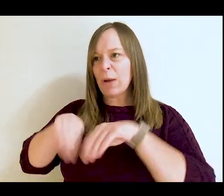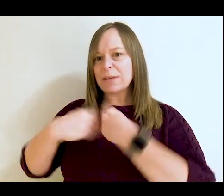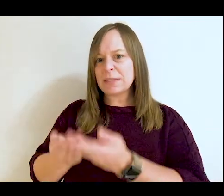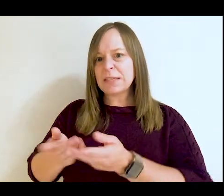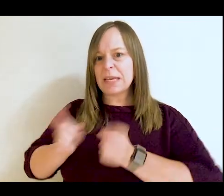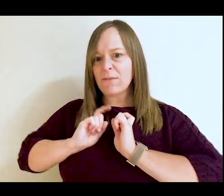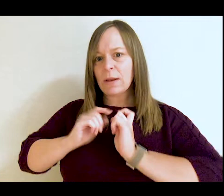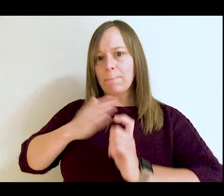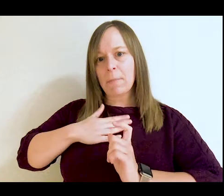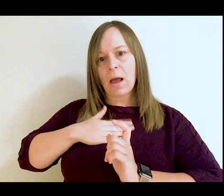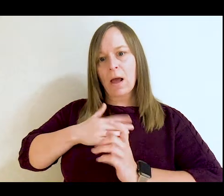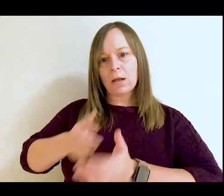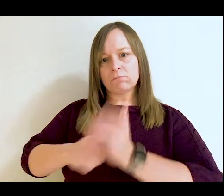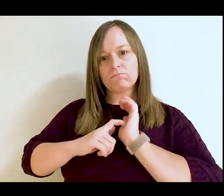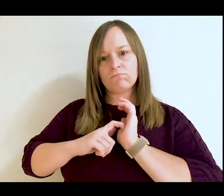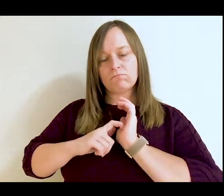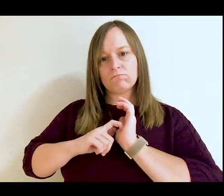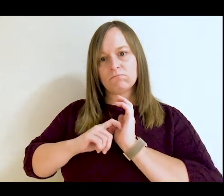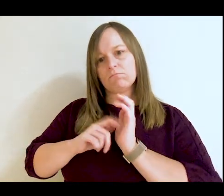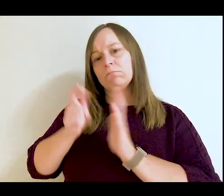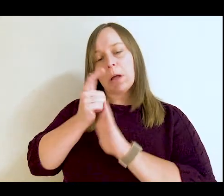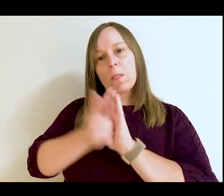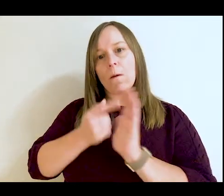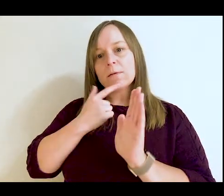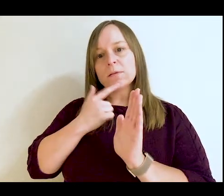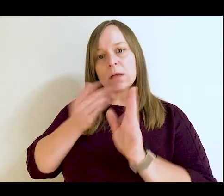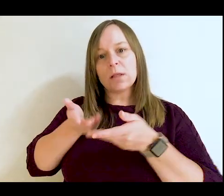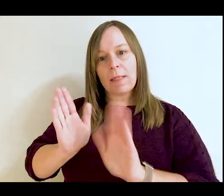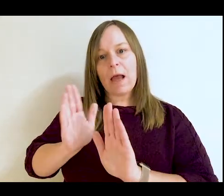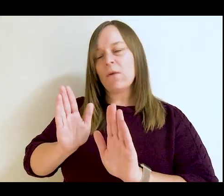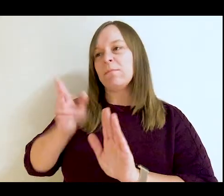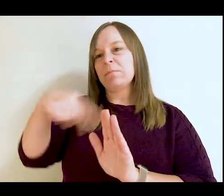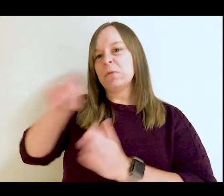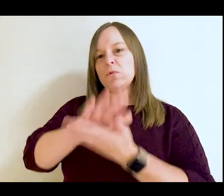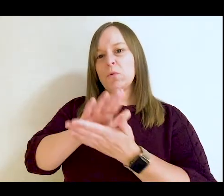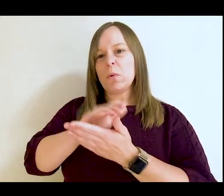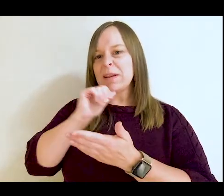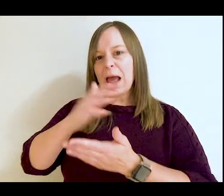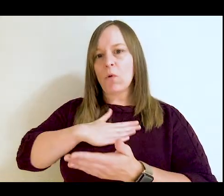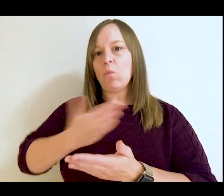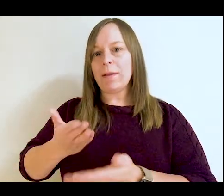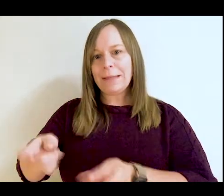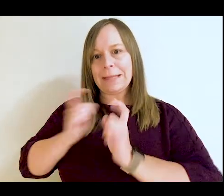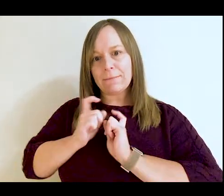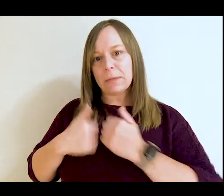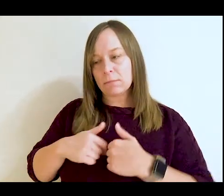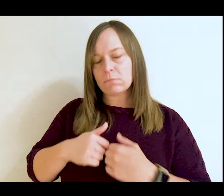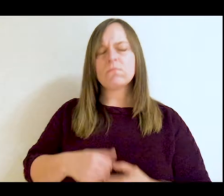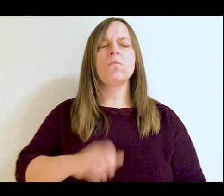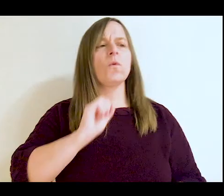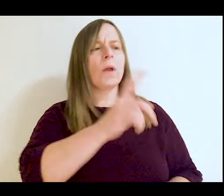was being granted the reasonable accommodations that I'm entitled to. And as the school was not providing them willingly to me.